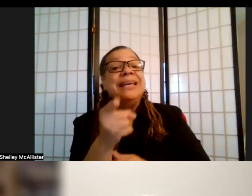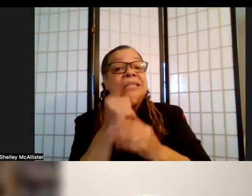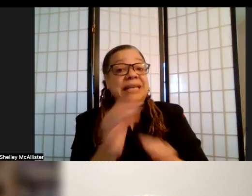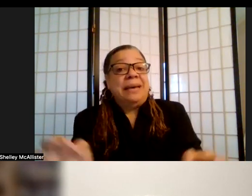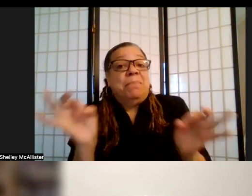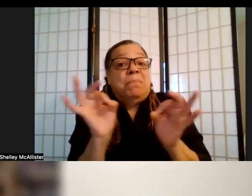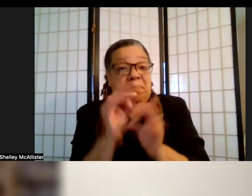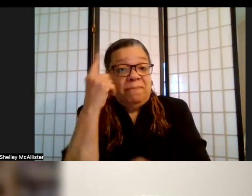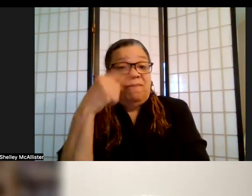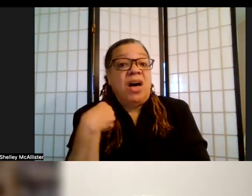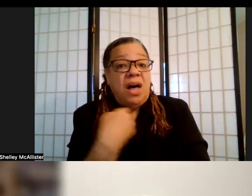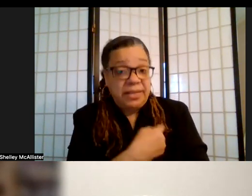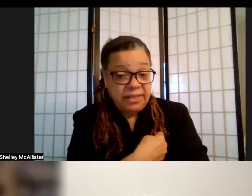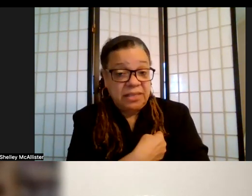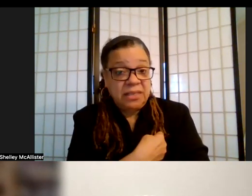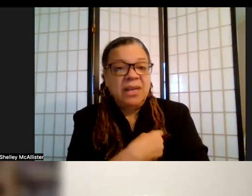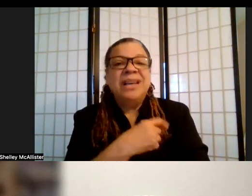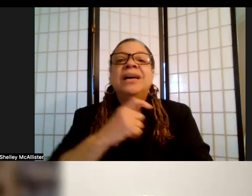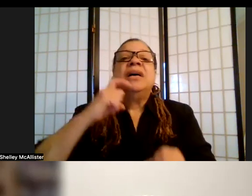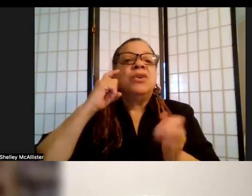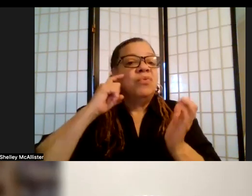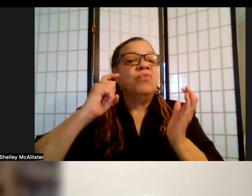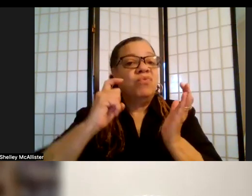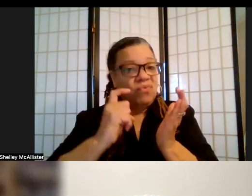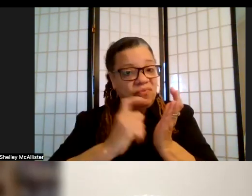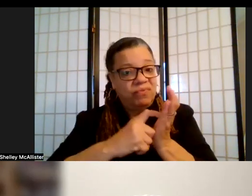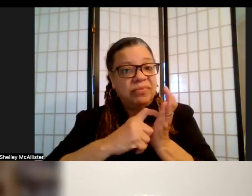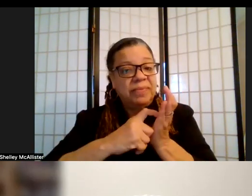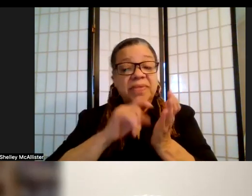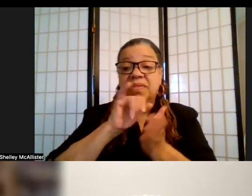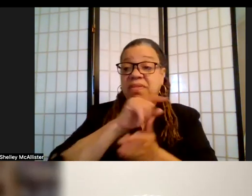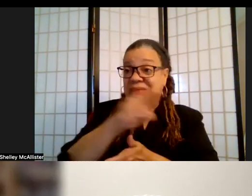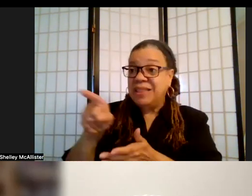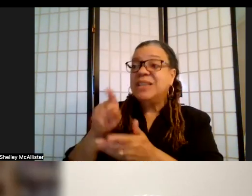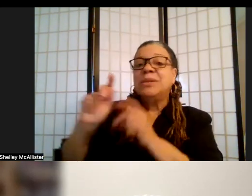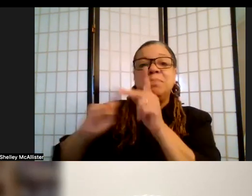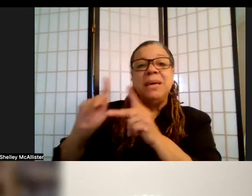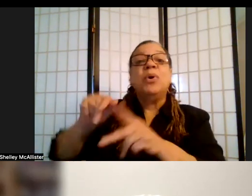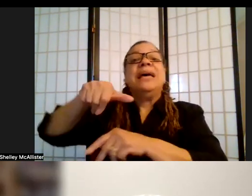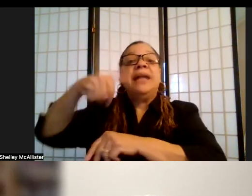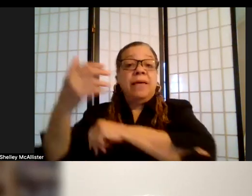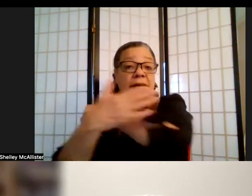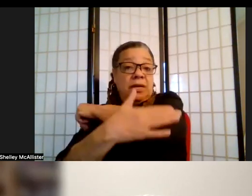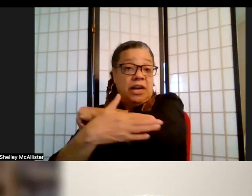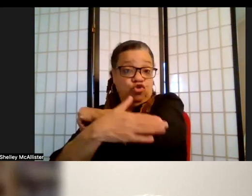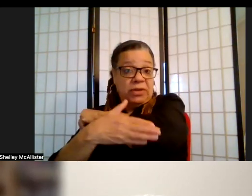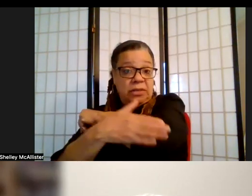to recognize that there are these people, sort of the unsung heroes of the entire cause,